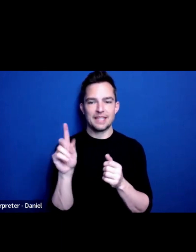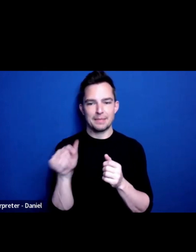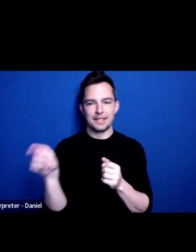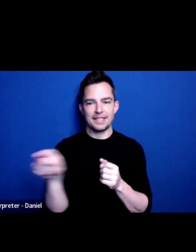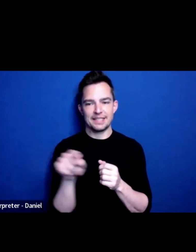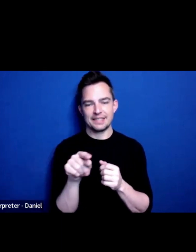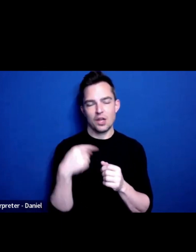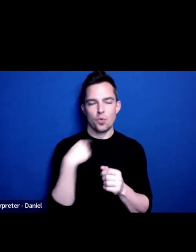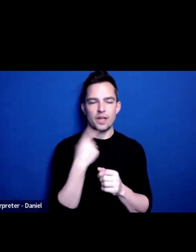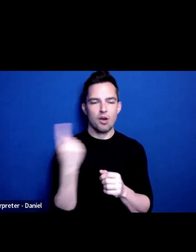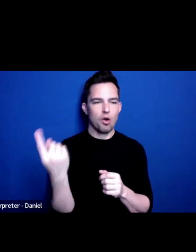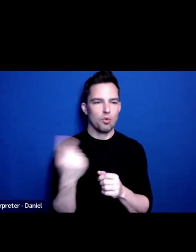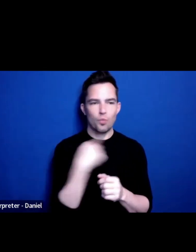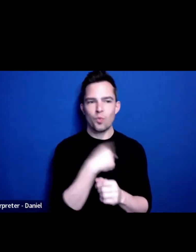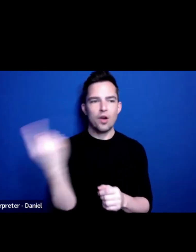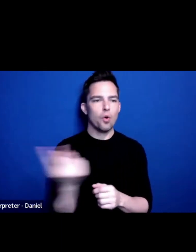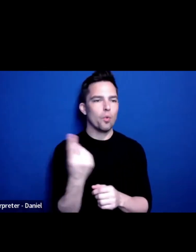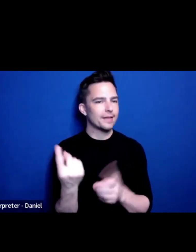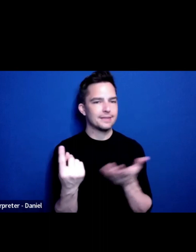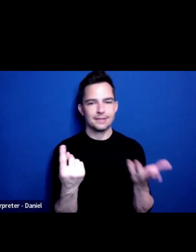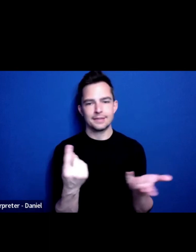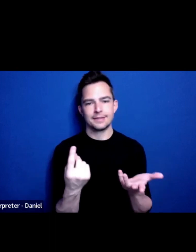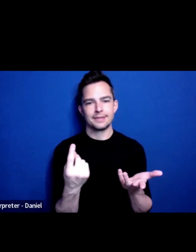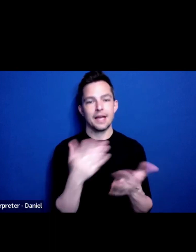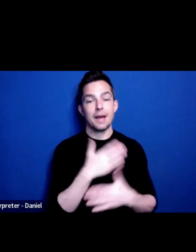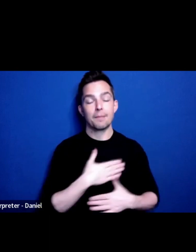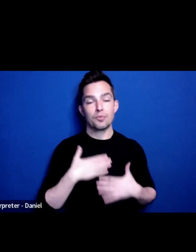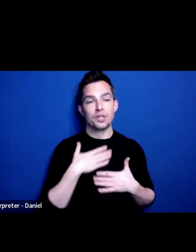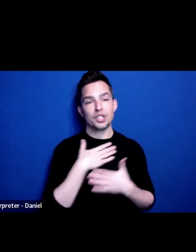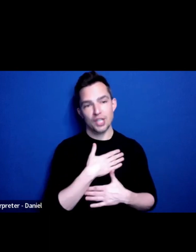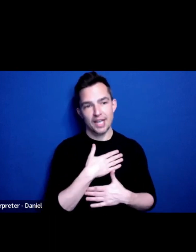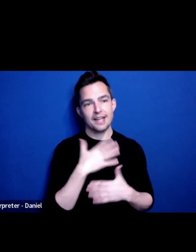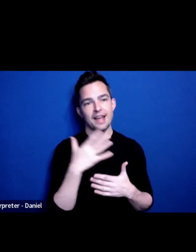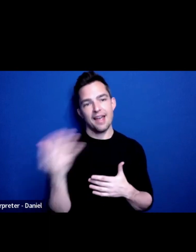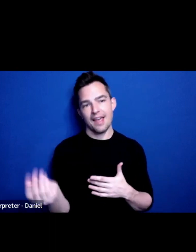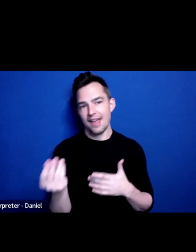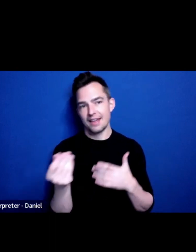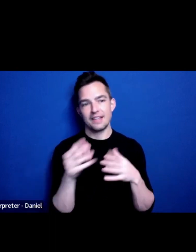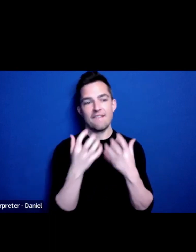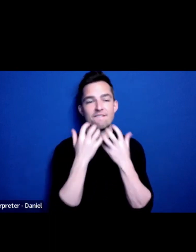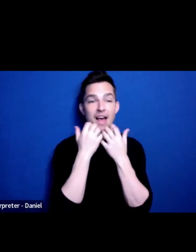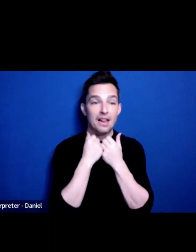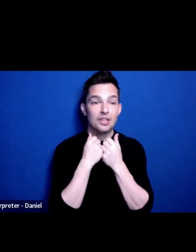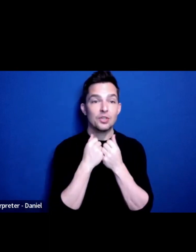always, you know, appreciate and value all the work that